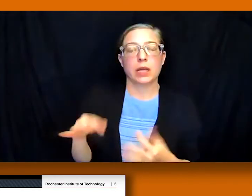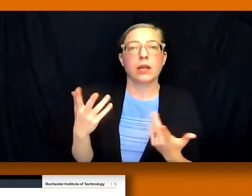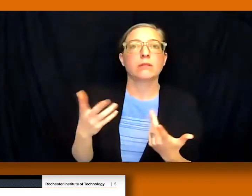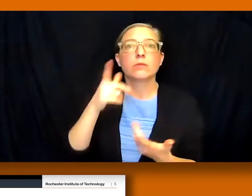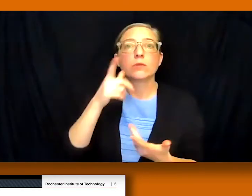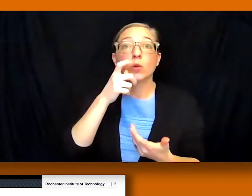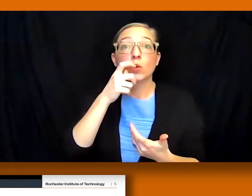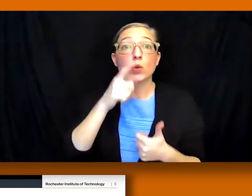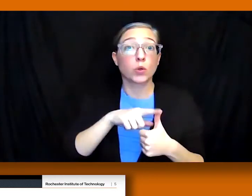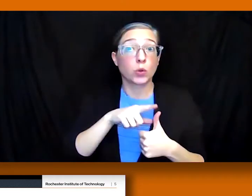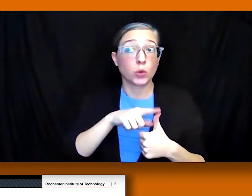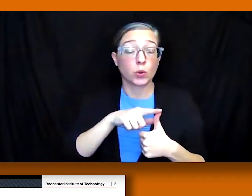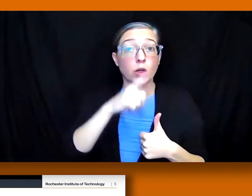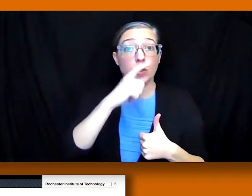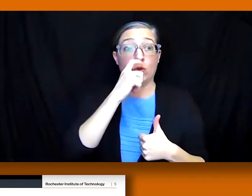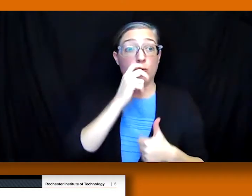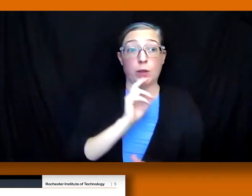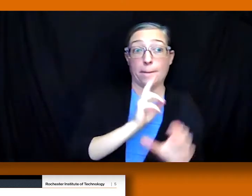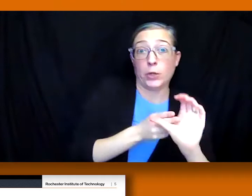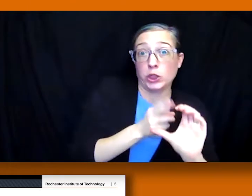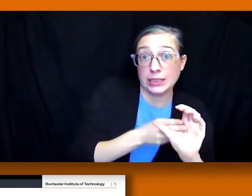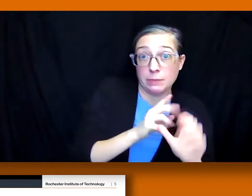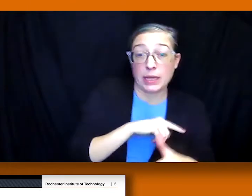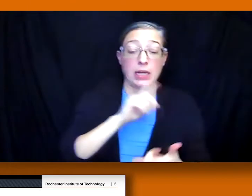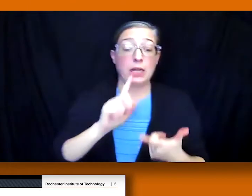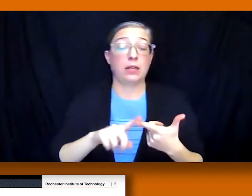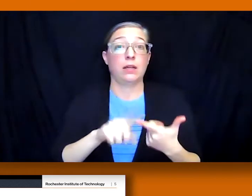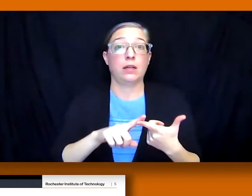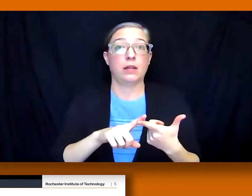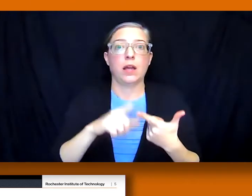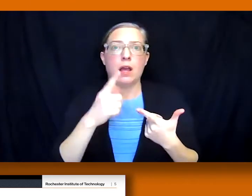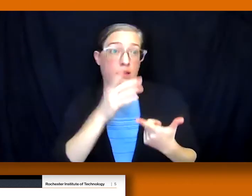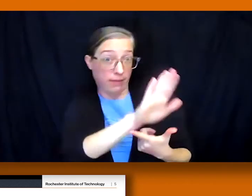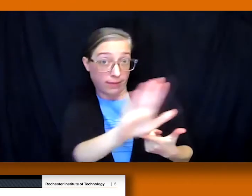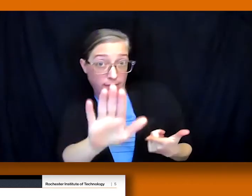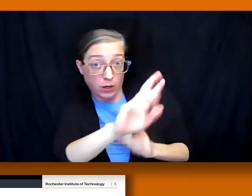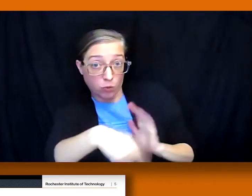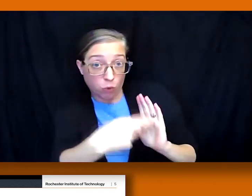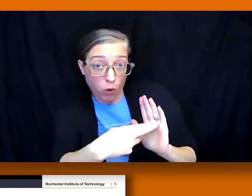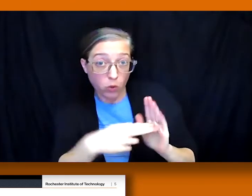what roles they will play and how much effort they will contribute on the project...